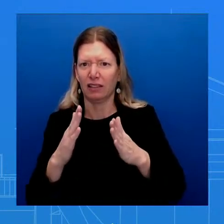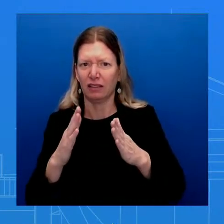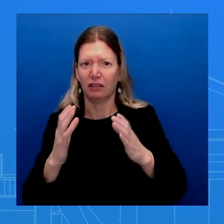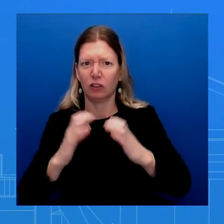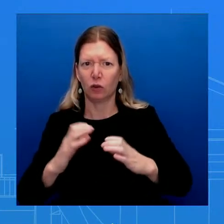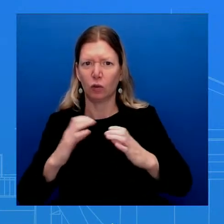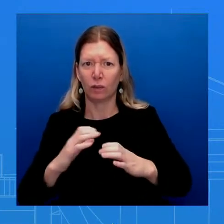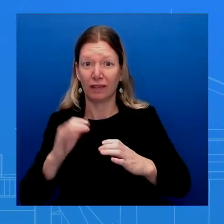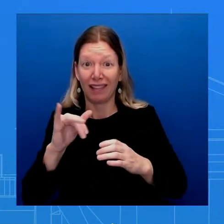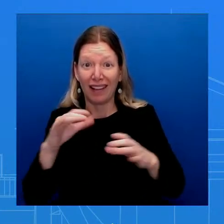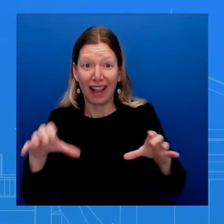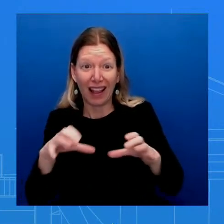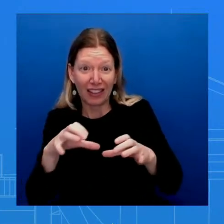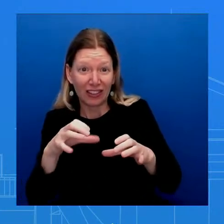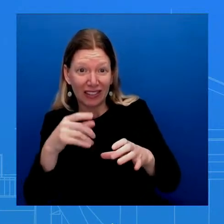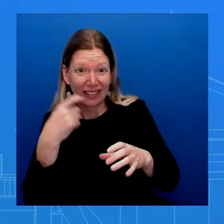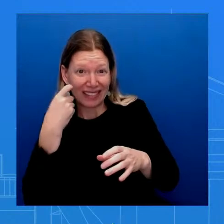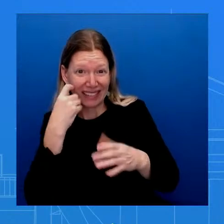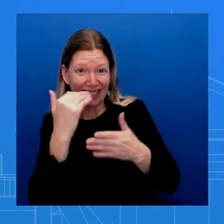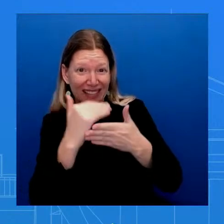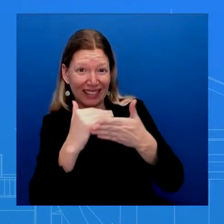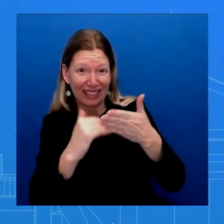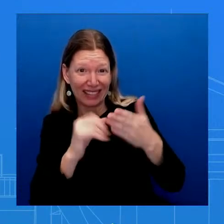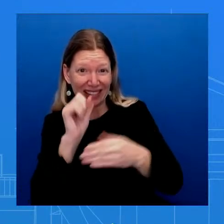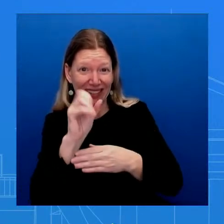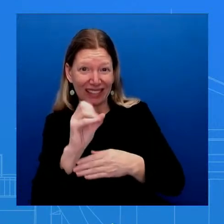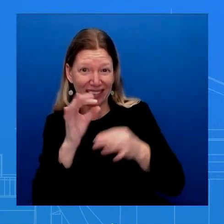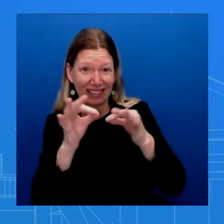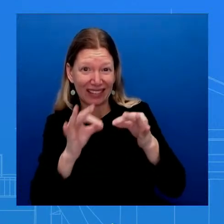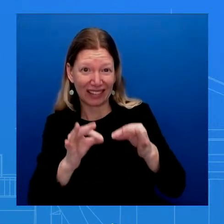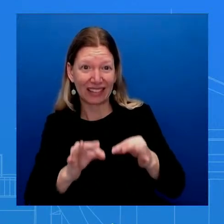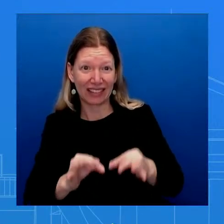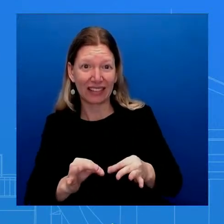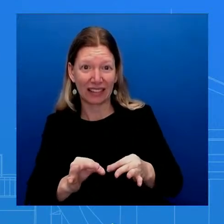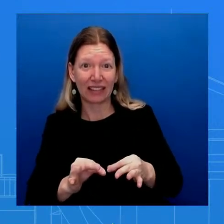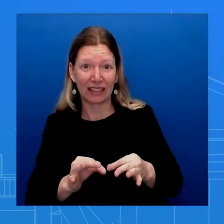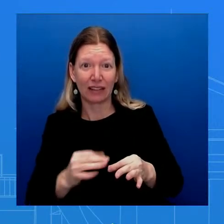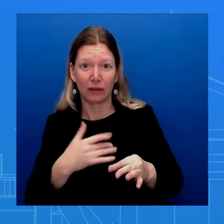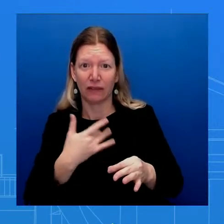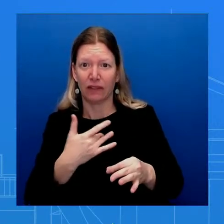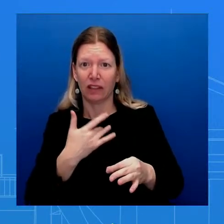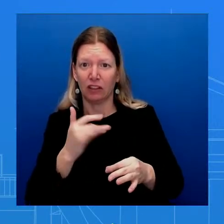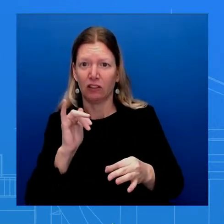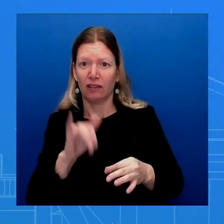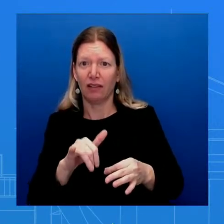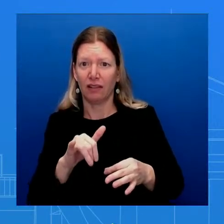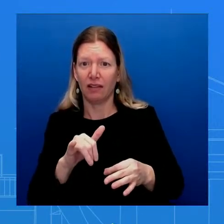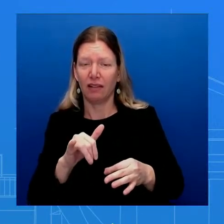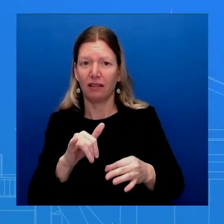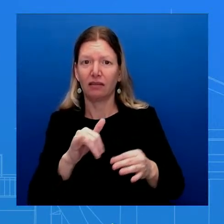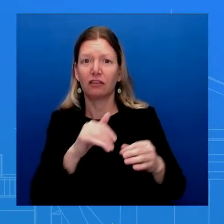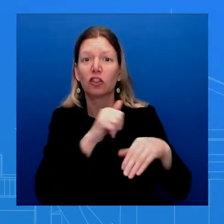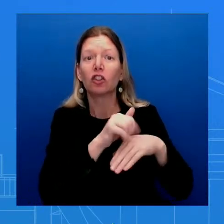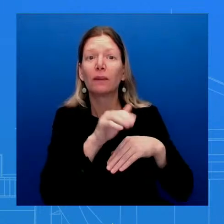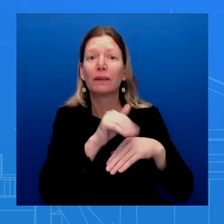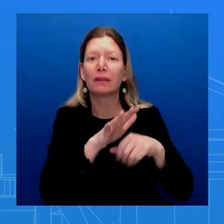and how supply chain pressures -- how they m- -- how much they -- they hurt the economy, which is why the President continues to make these announcements.